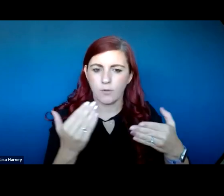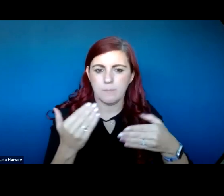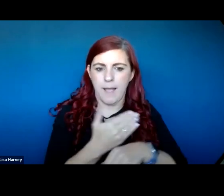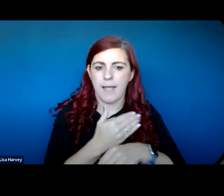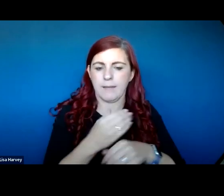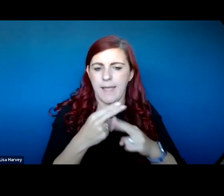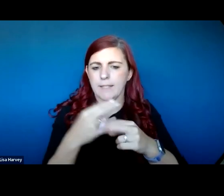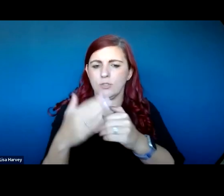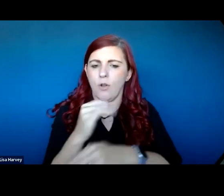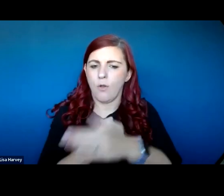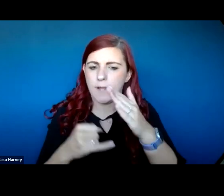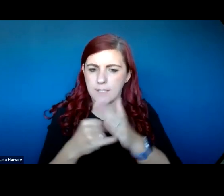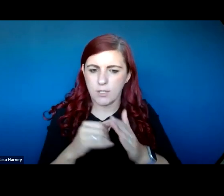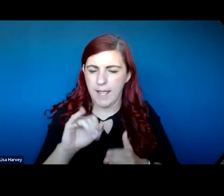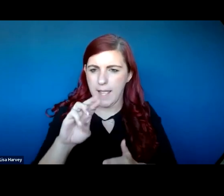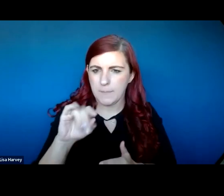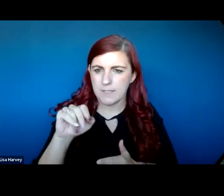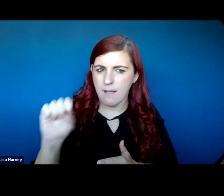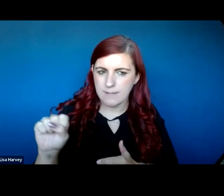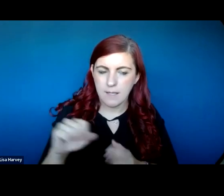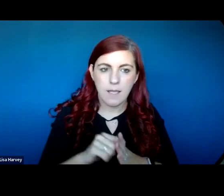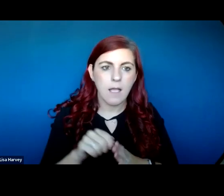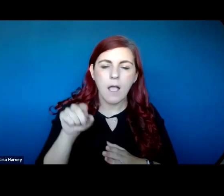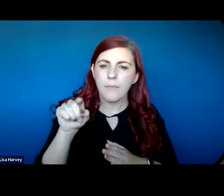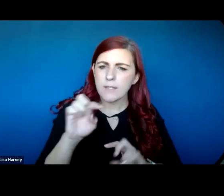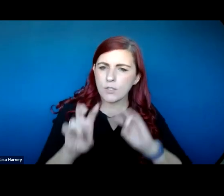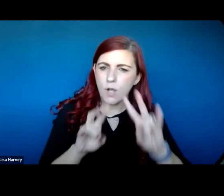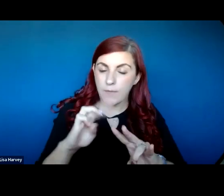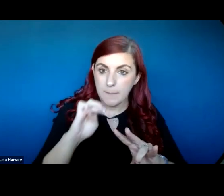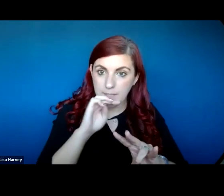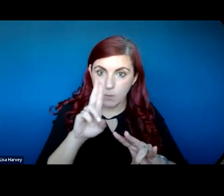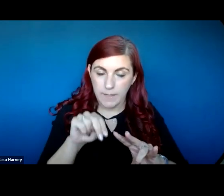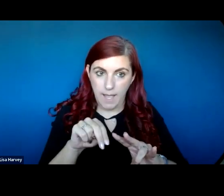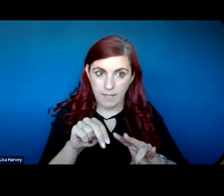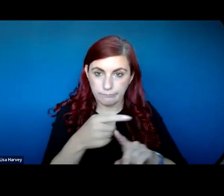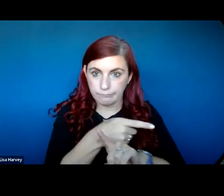And it was a survey that enabled us to hear directly from disabled people and